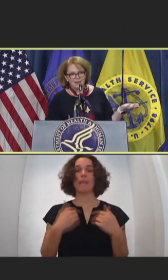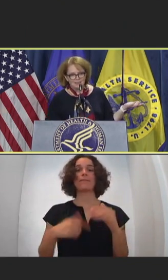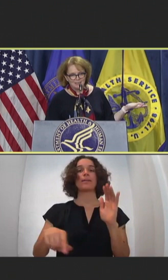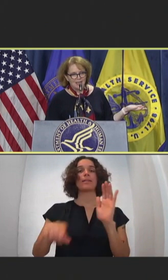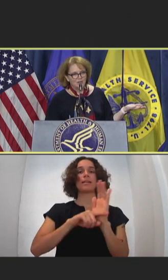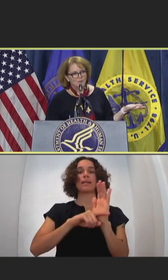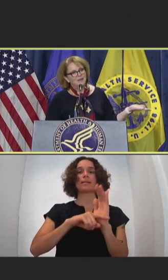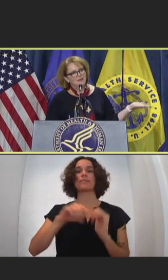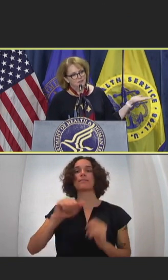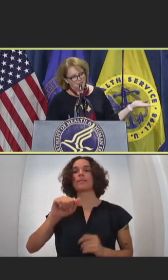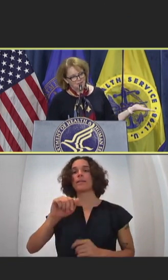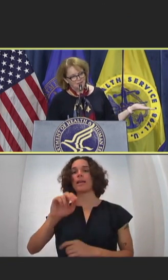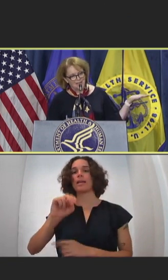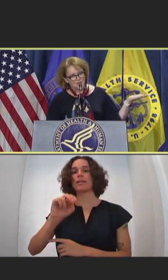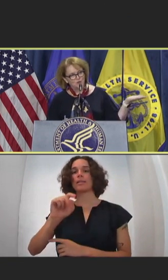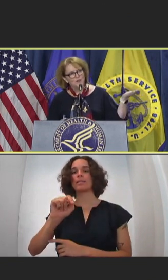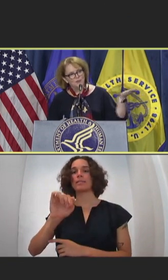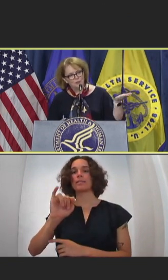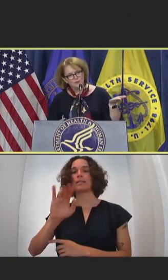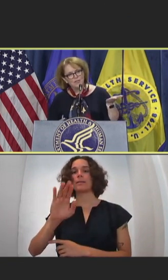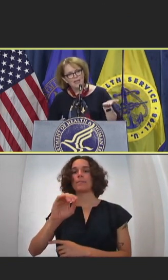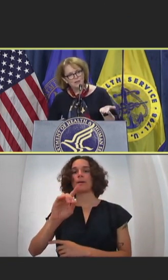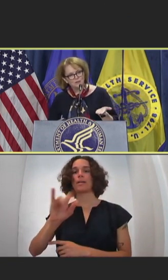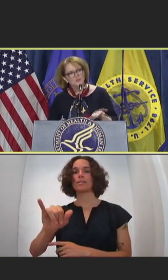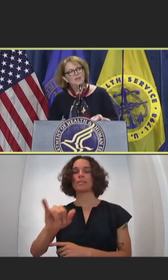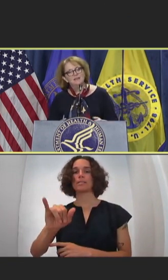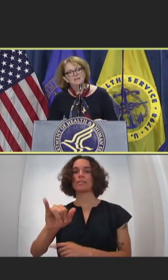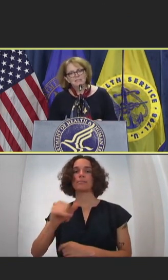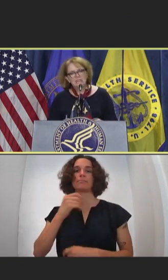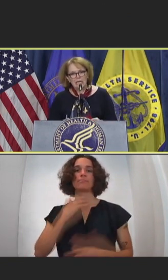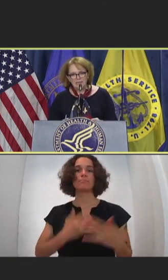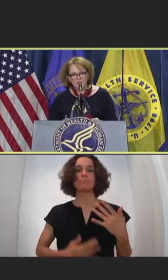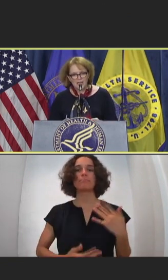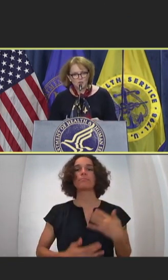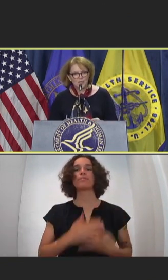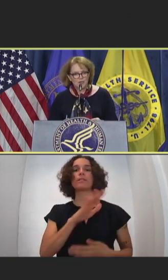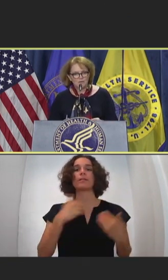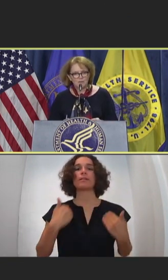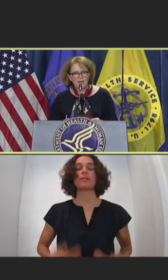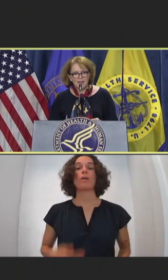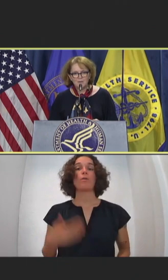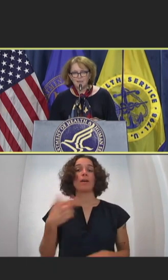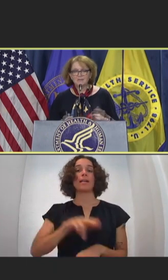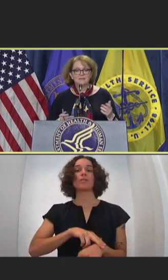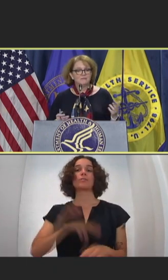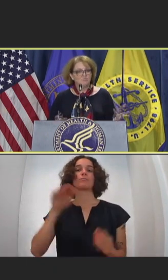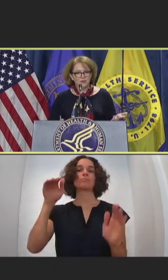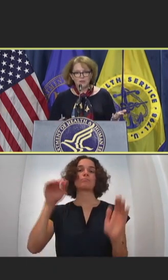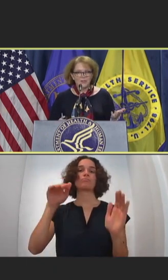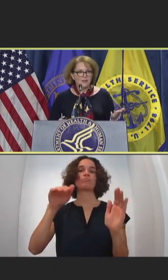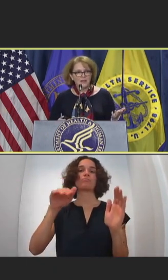titer because it's natural that those titers decline gradually over time. And it's very